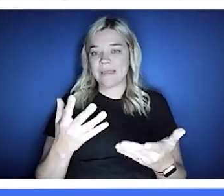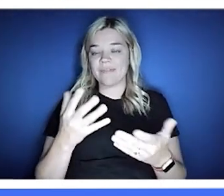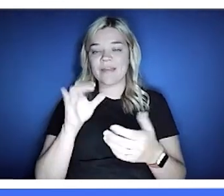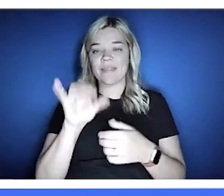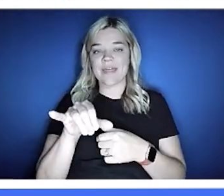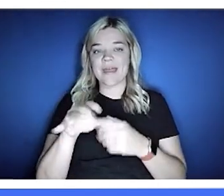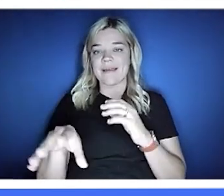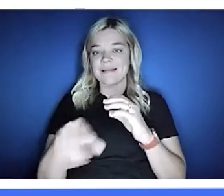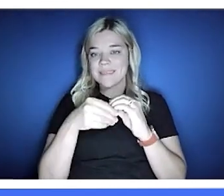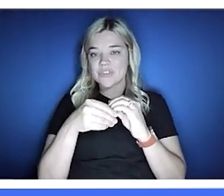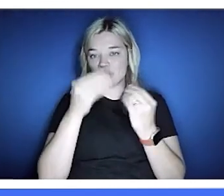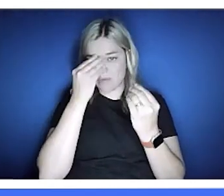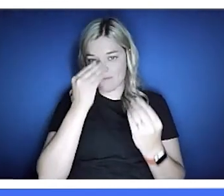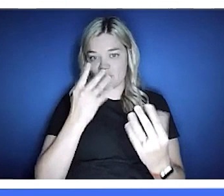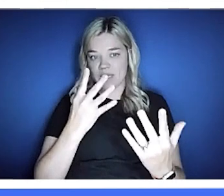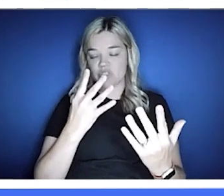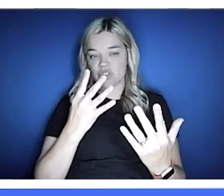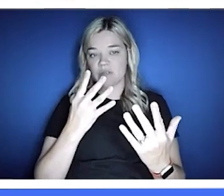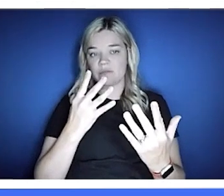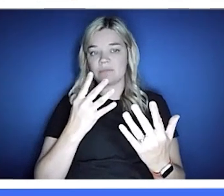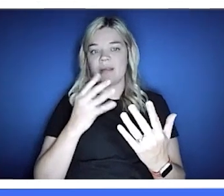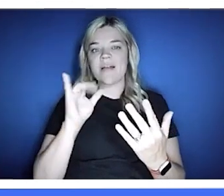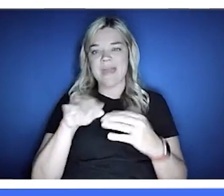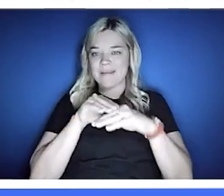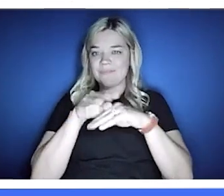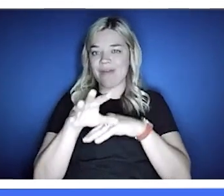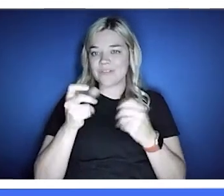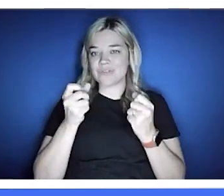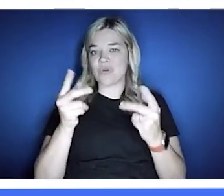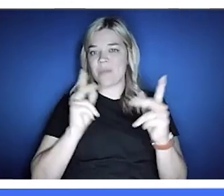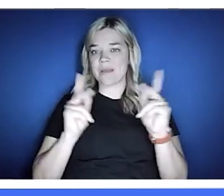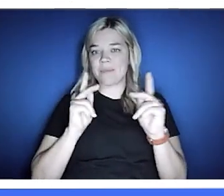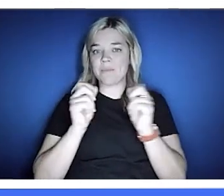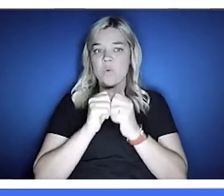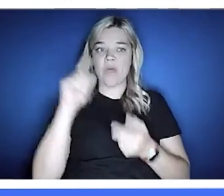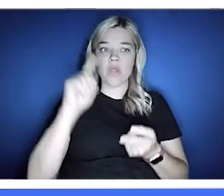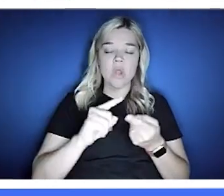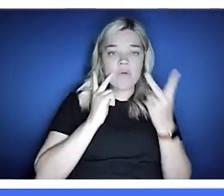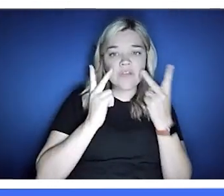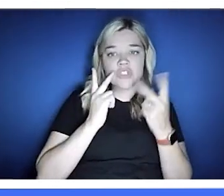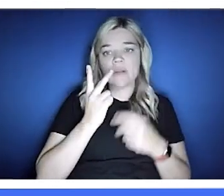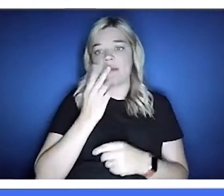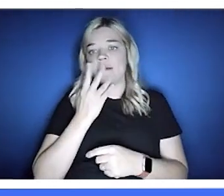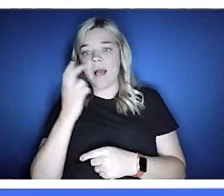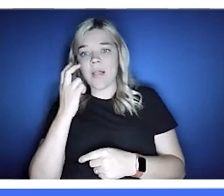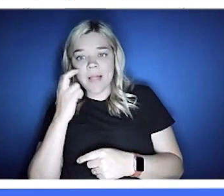information because it affects so many people with low vision, color vision, blindness. None of them are going to be able to understand